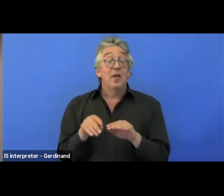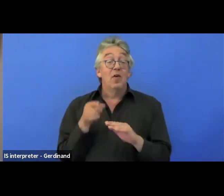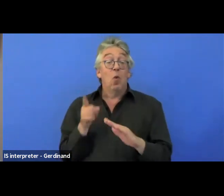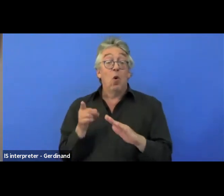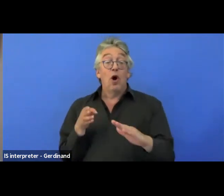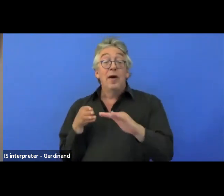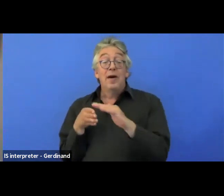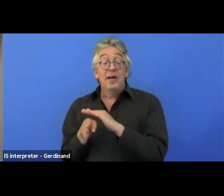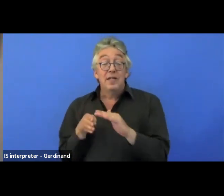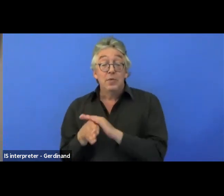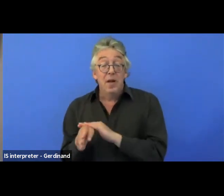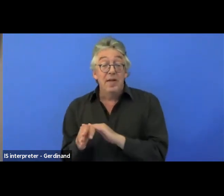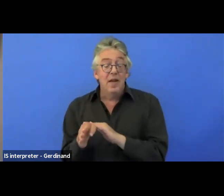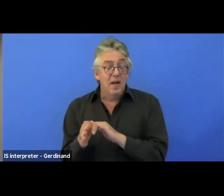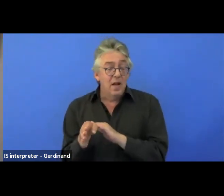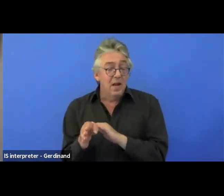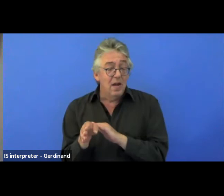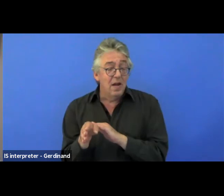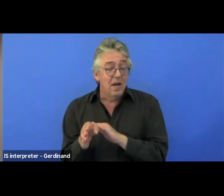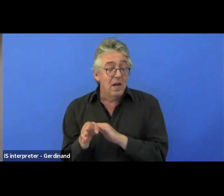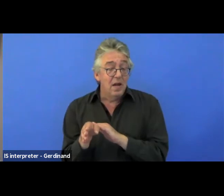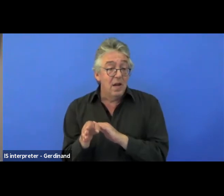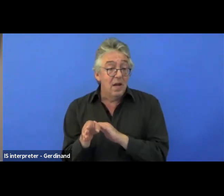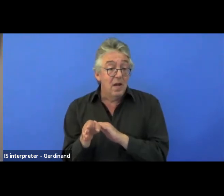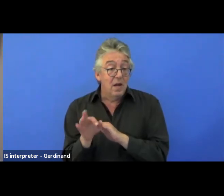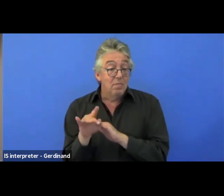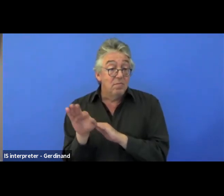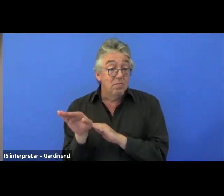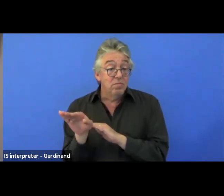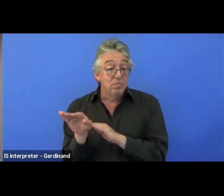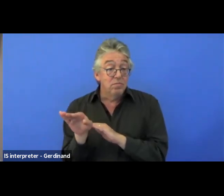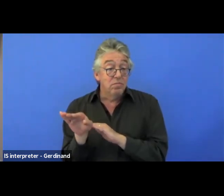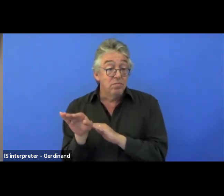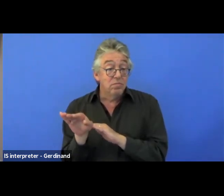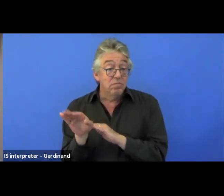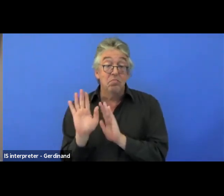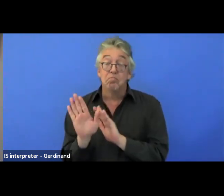They all exist and they would be very useful in the future requests